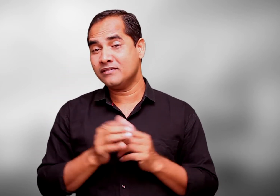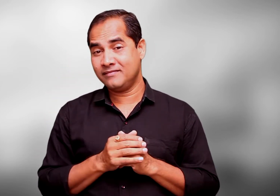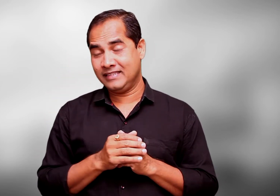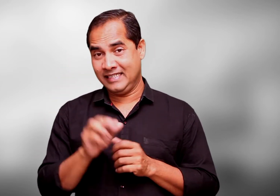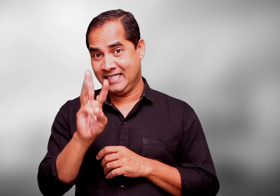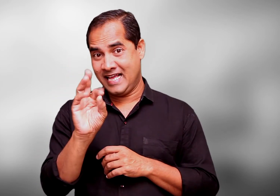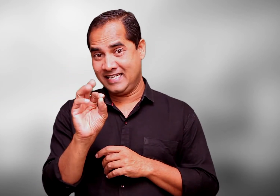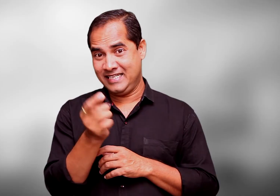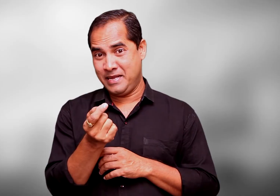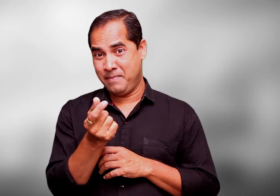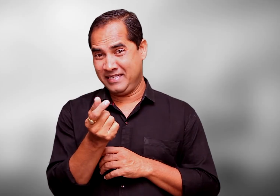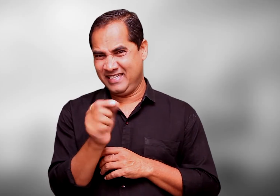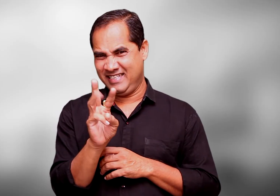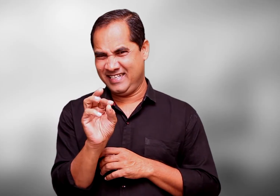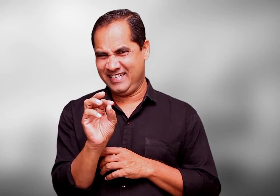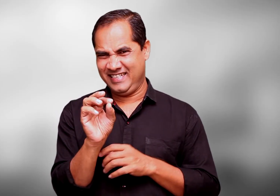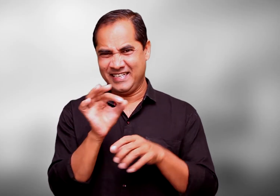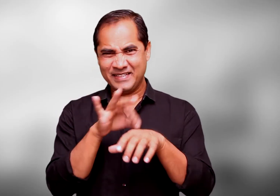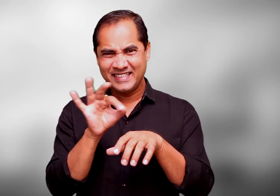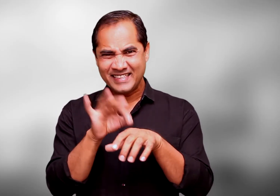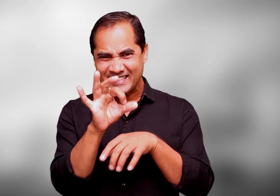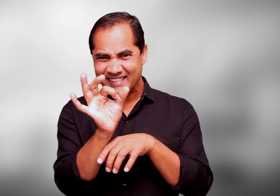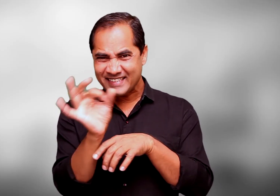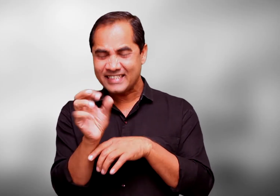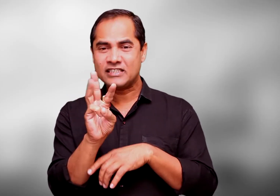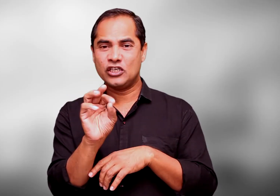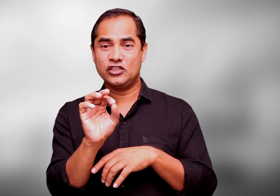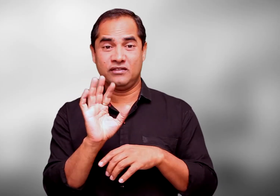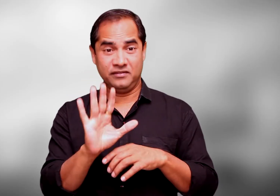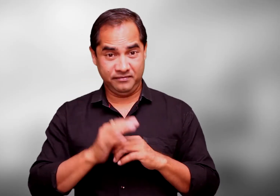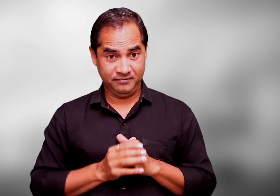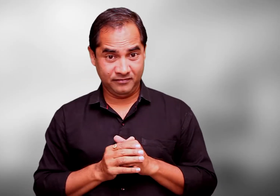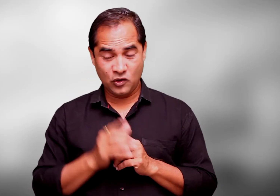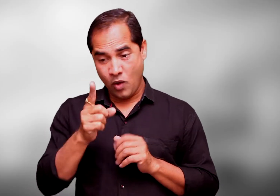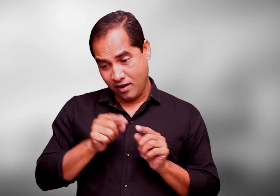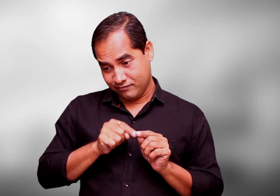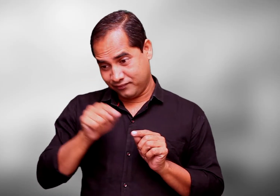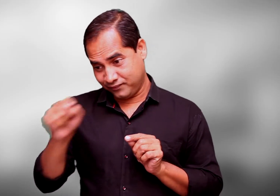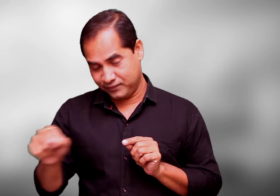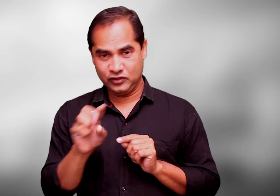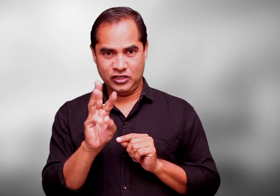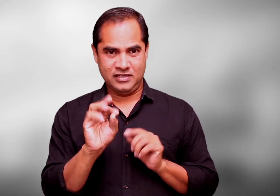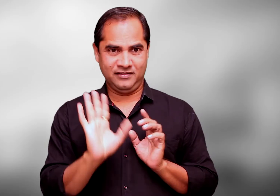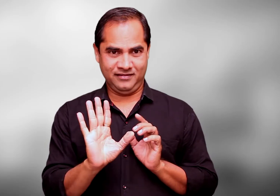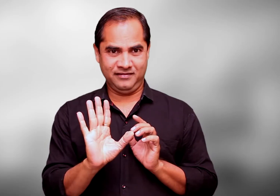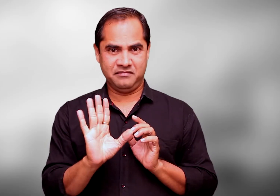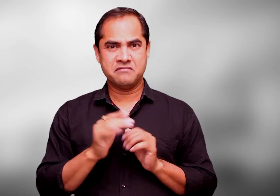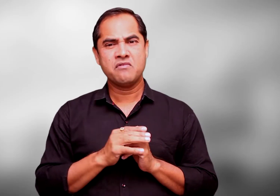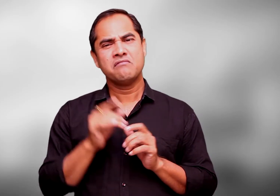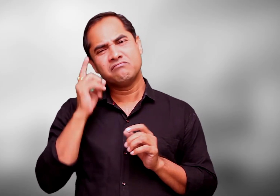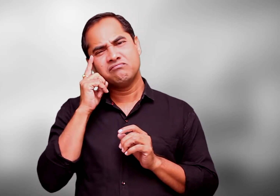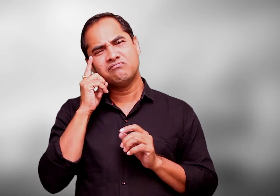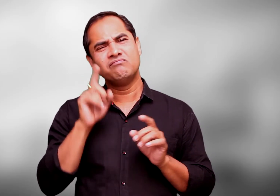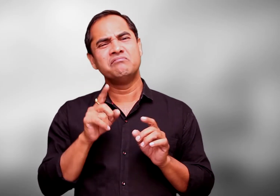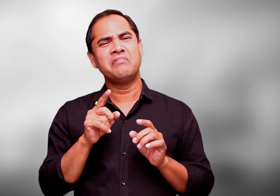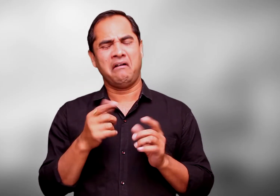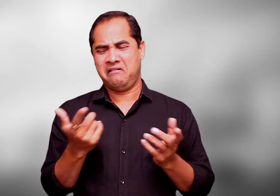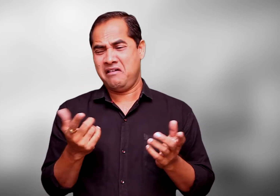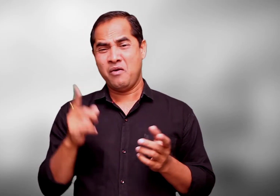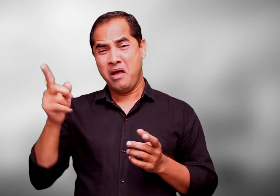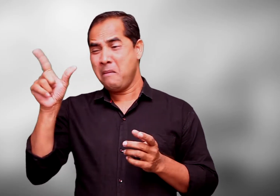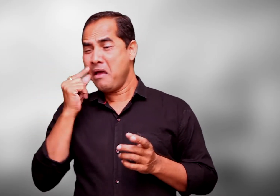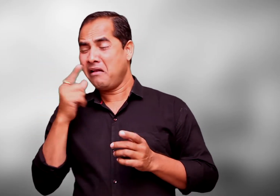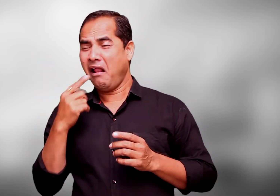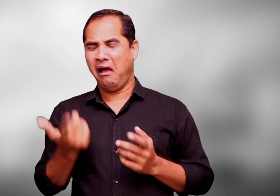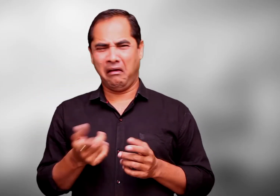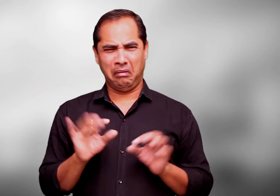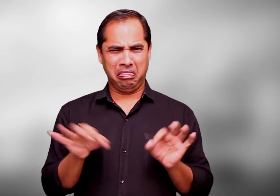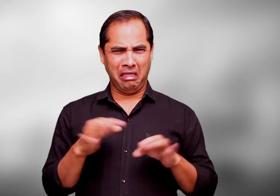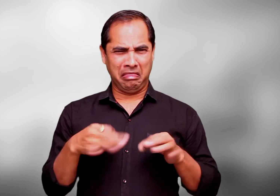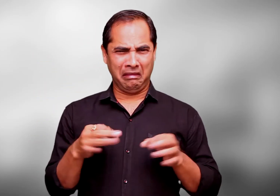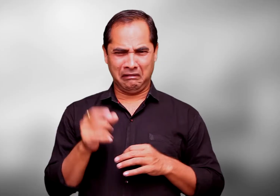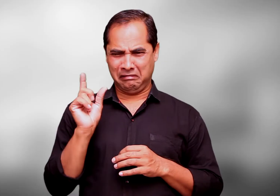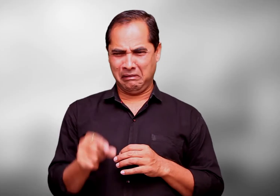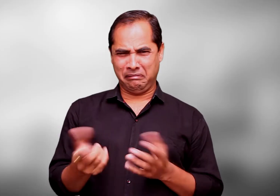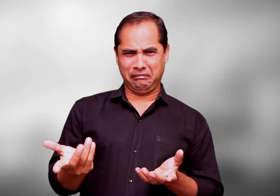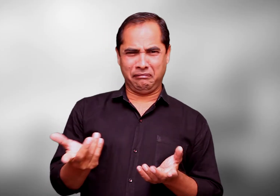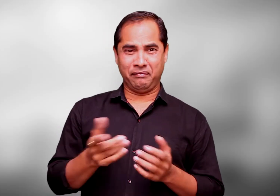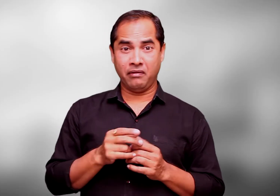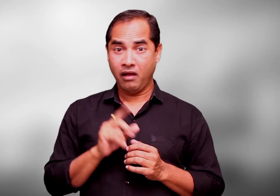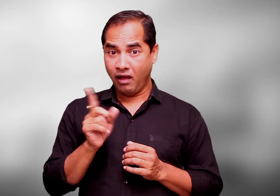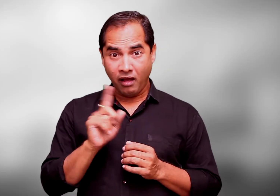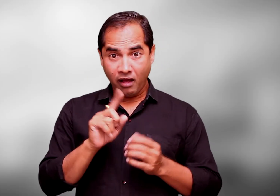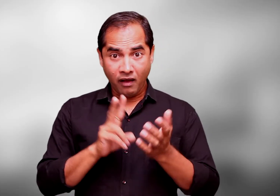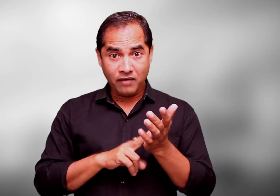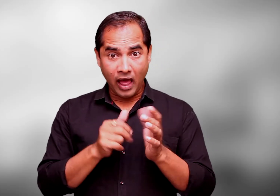was thirty paise - one way, which according to one man was almost nothing at all, but